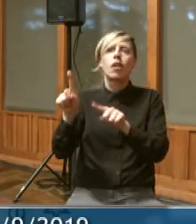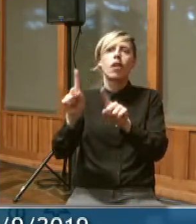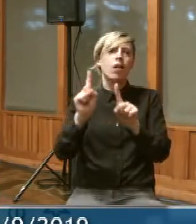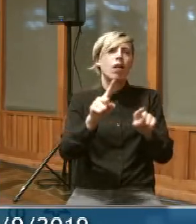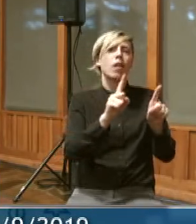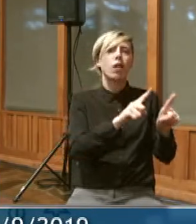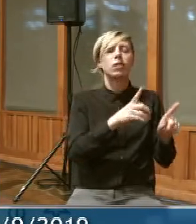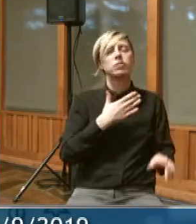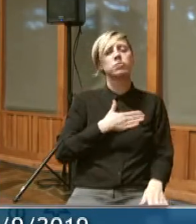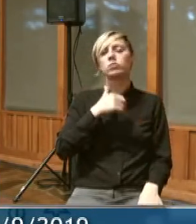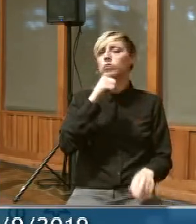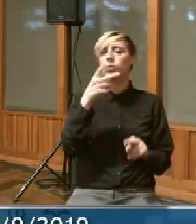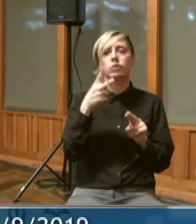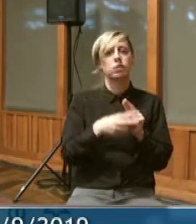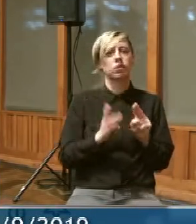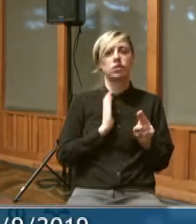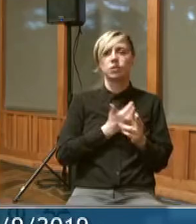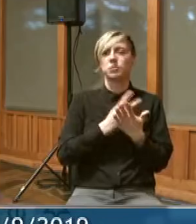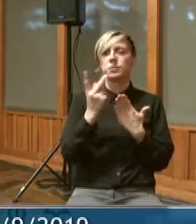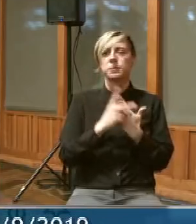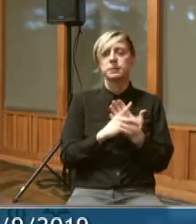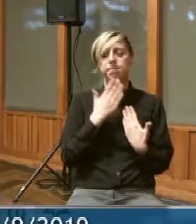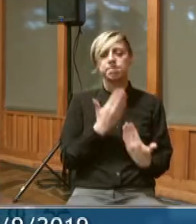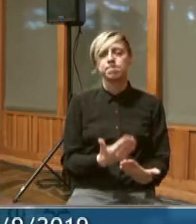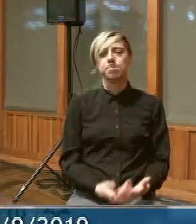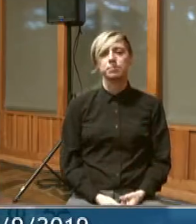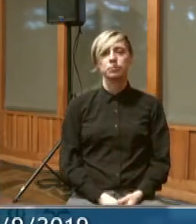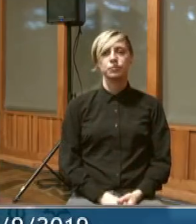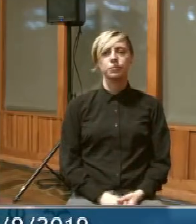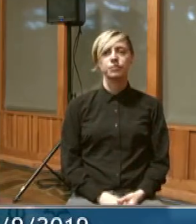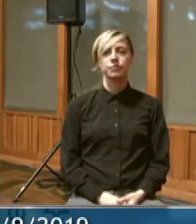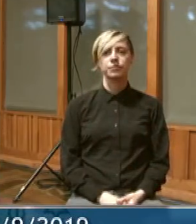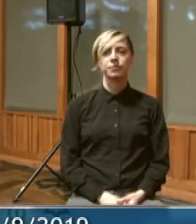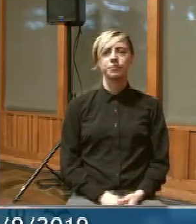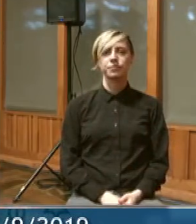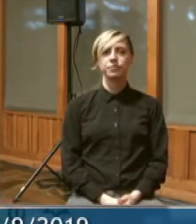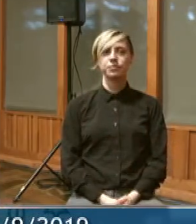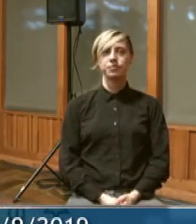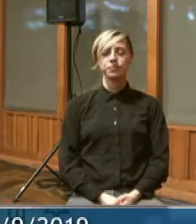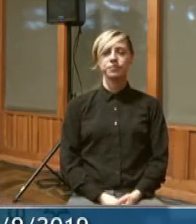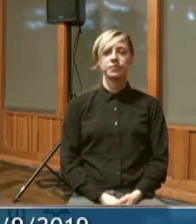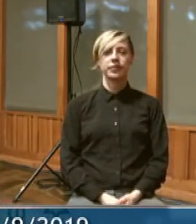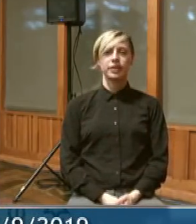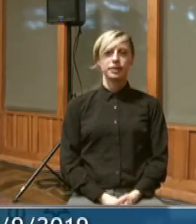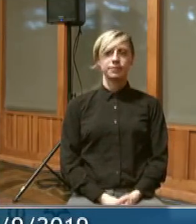ARE SAFE AND HE ALWAYS IS SURE WE'RE SAFE. THEY TAKE US TO MANY BEAUTIFUL PLACES.